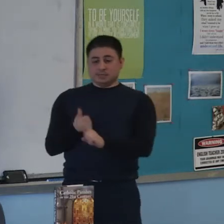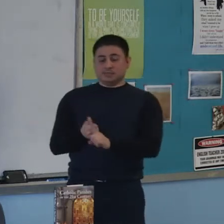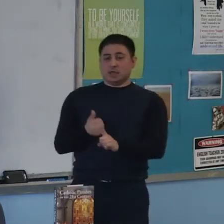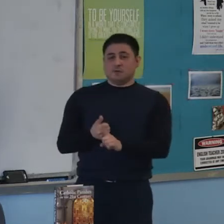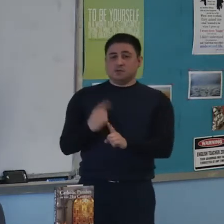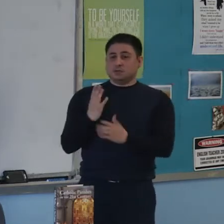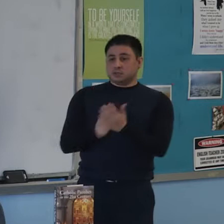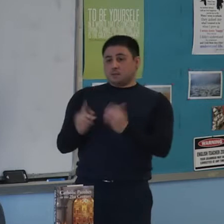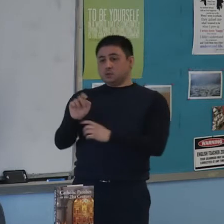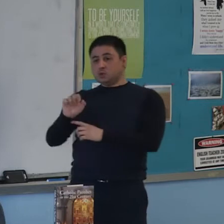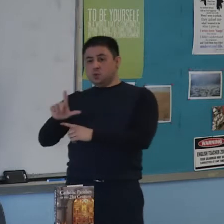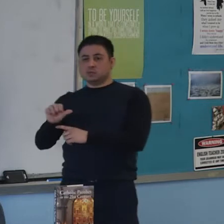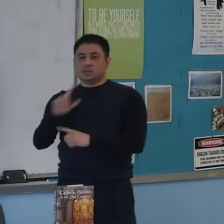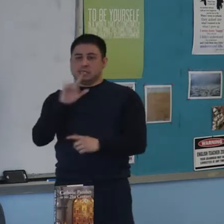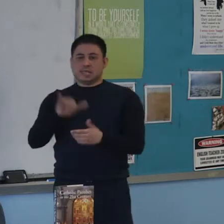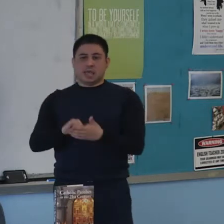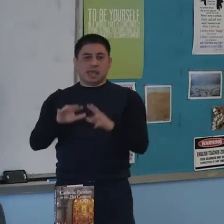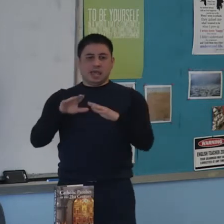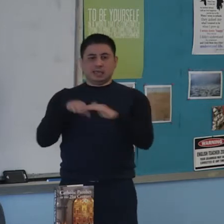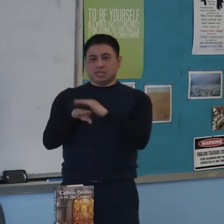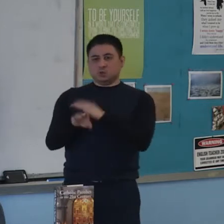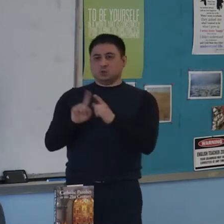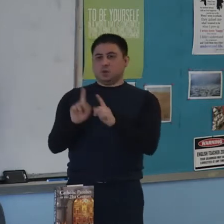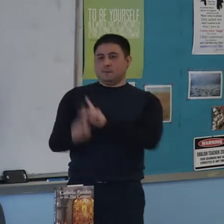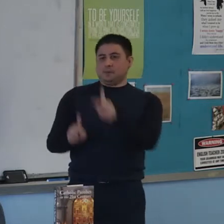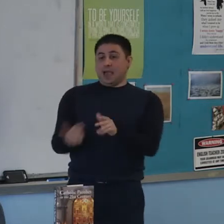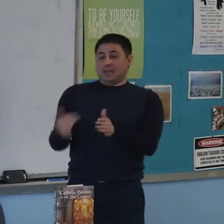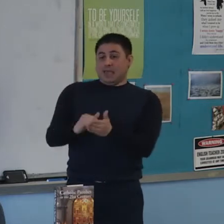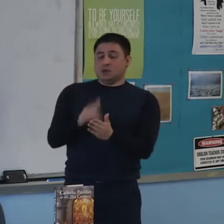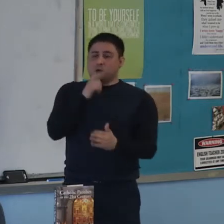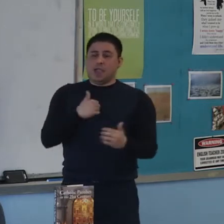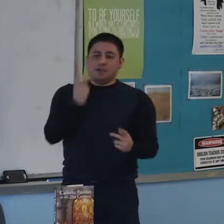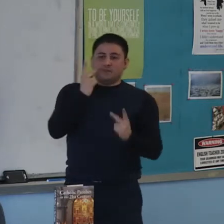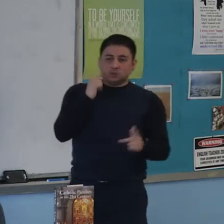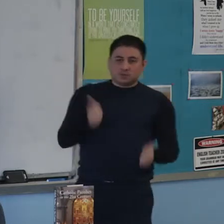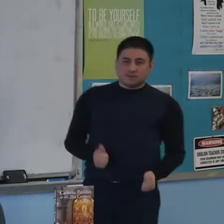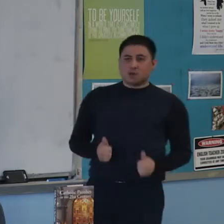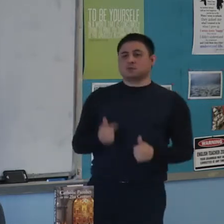tools, is that accessible, again, to those with visual difficulties or the depth,